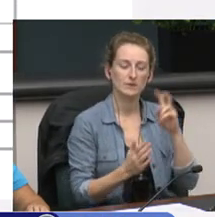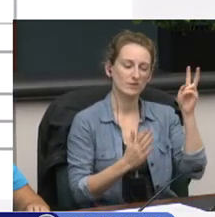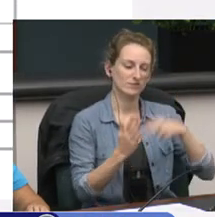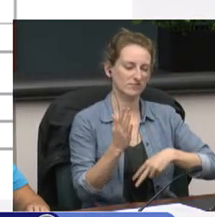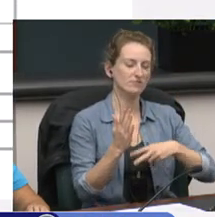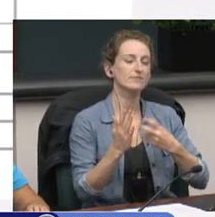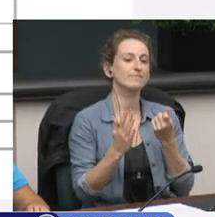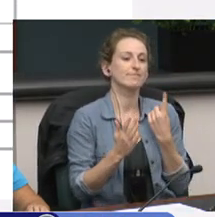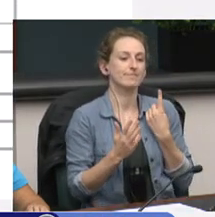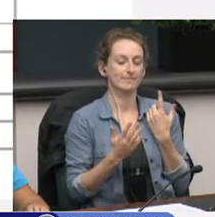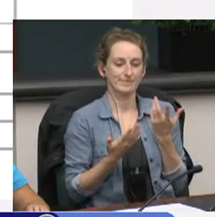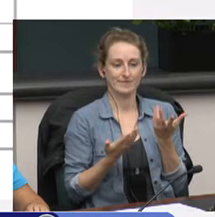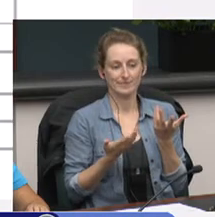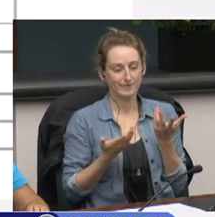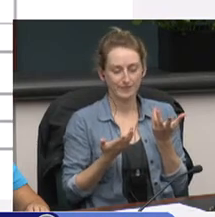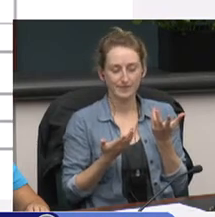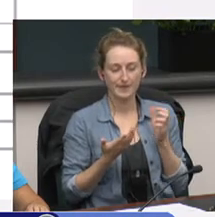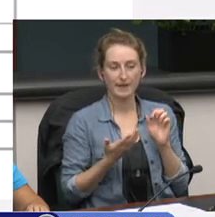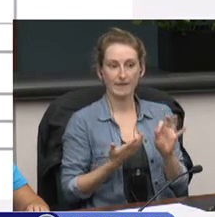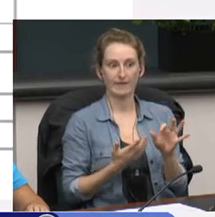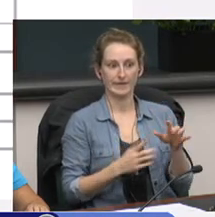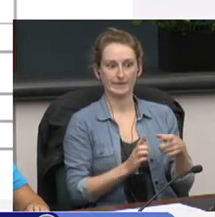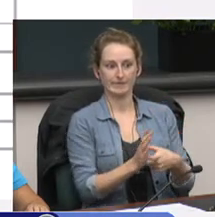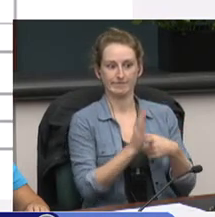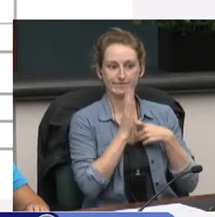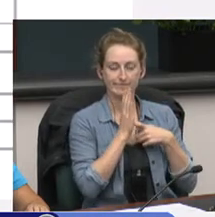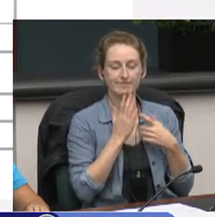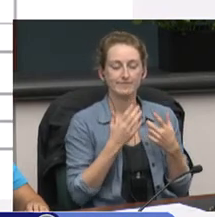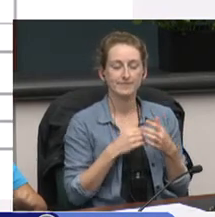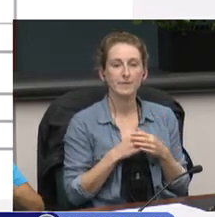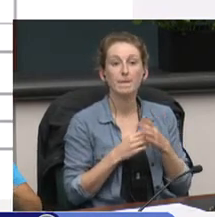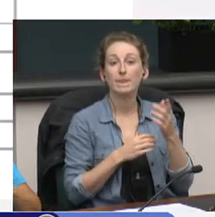examples you might think of a commercial building that does an addition and this